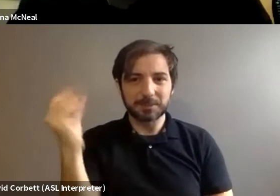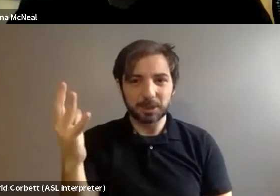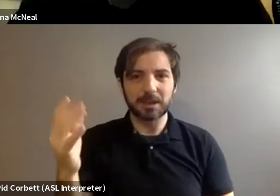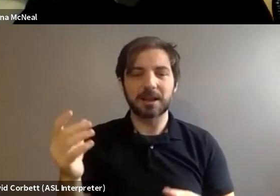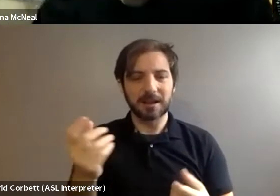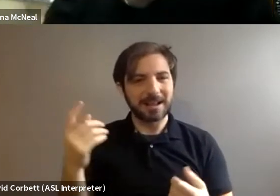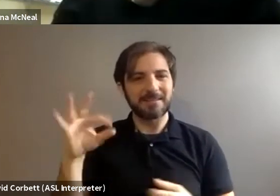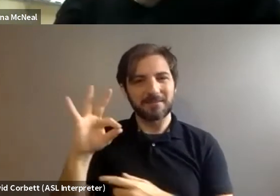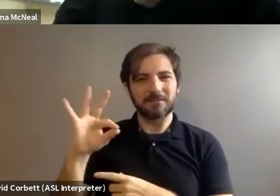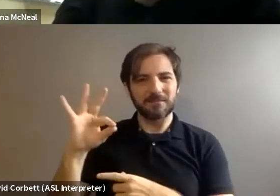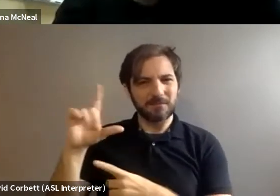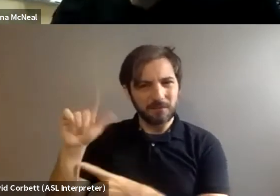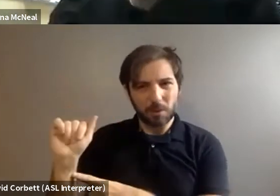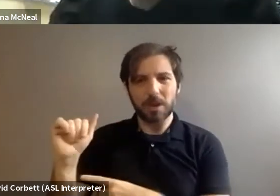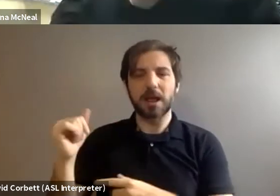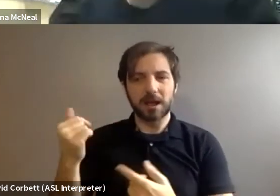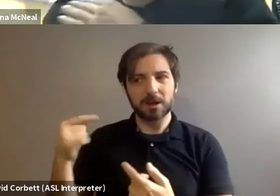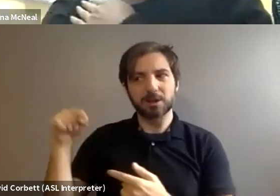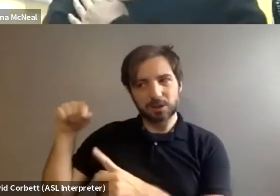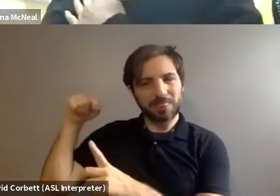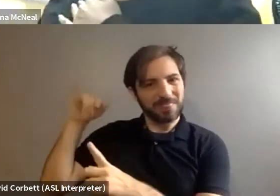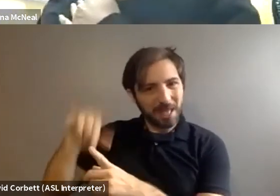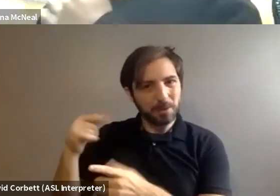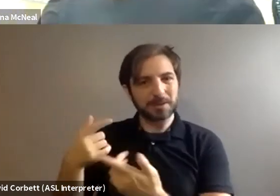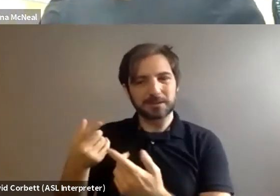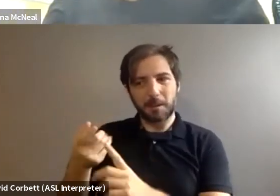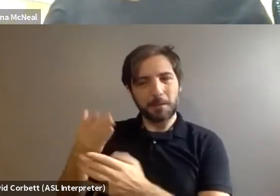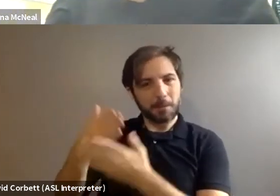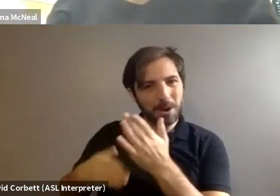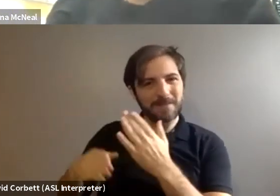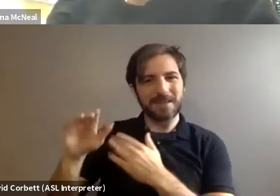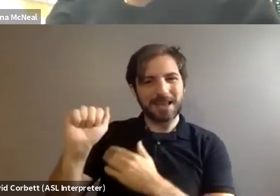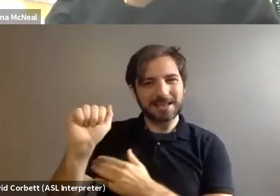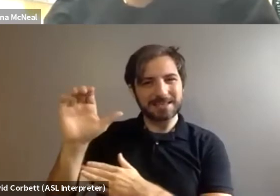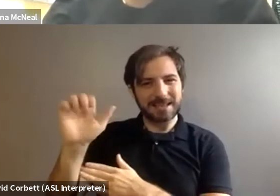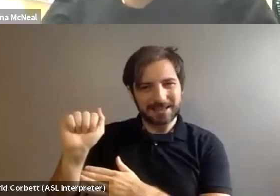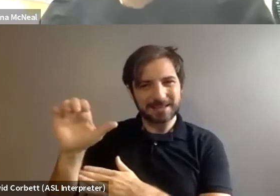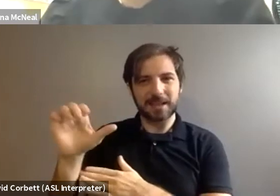how i got into these meetings um but as we began planning for our originally planned